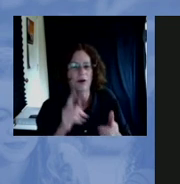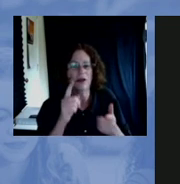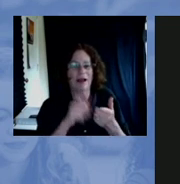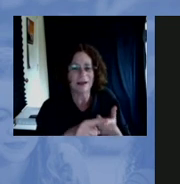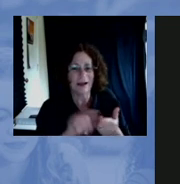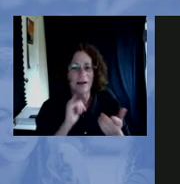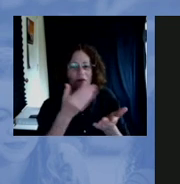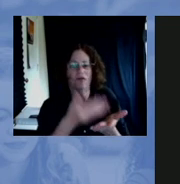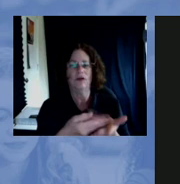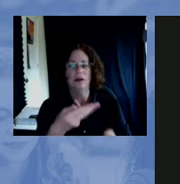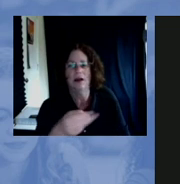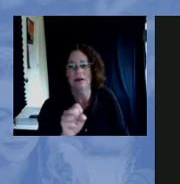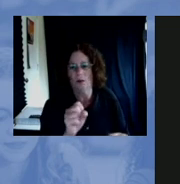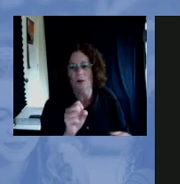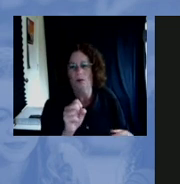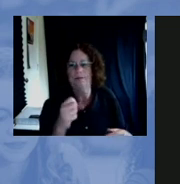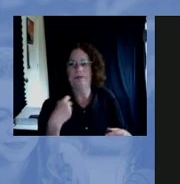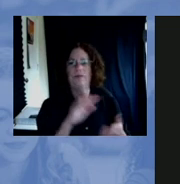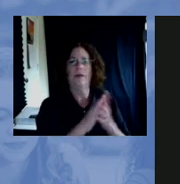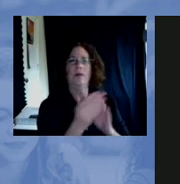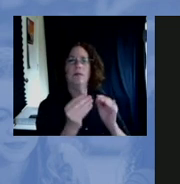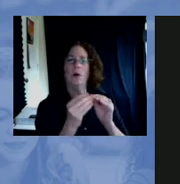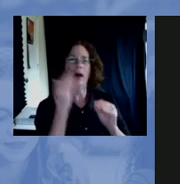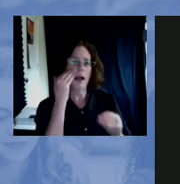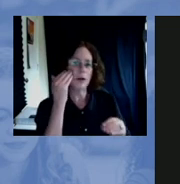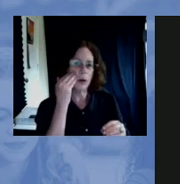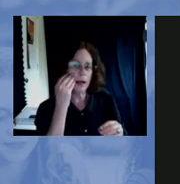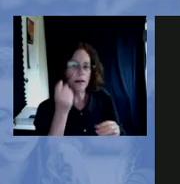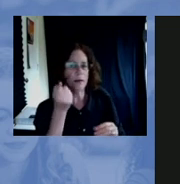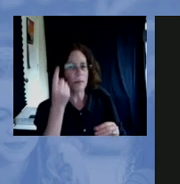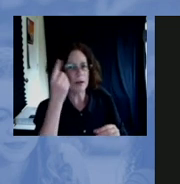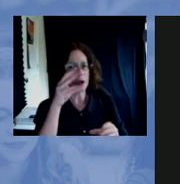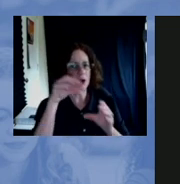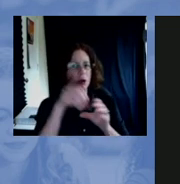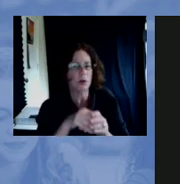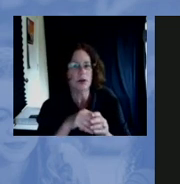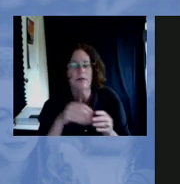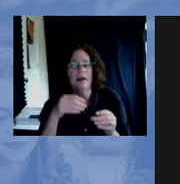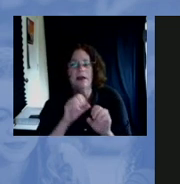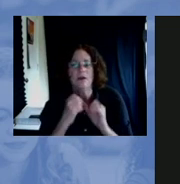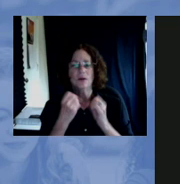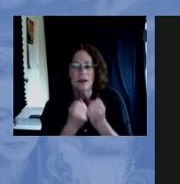AS STUDENTS WE BECOME MORE EDUCATED, INCLUSIVE MEMBERS OF SOCIETY THE EARLIER WE LEARN ABOUT